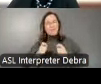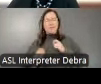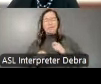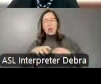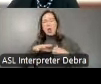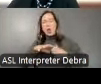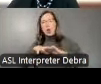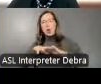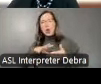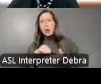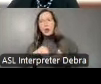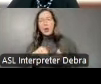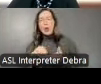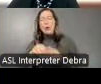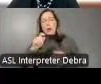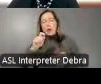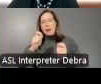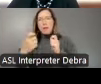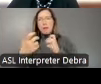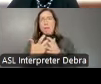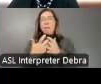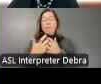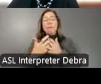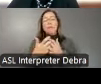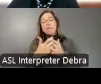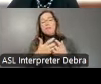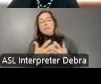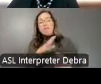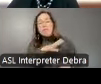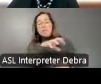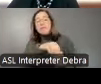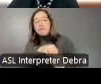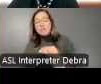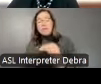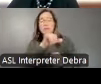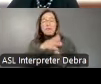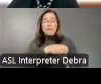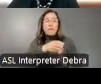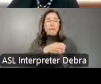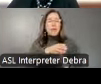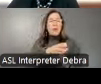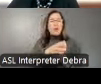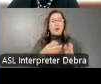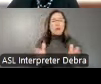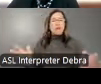organization, engaging the field in ways that promote reflection, learning, and networking.